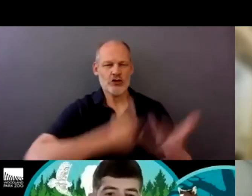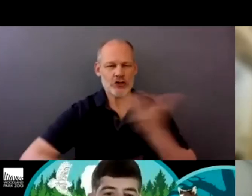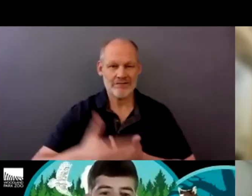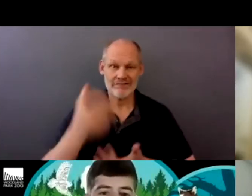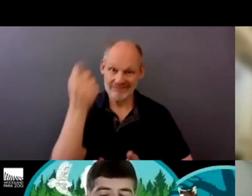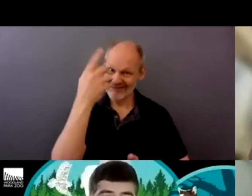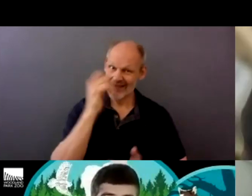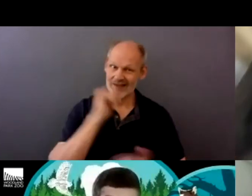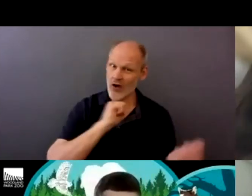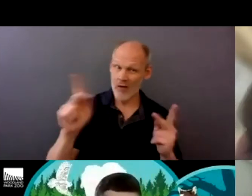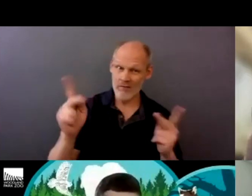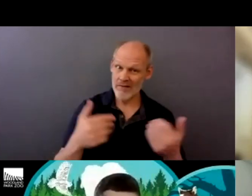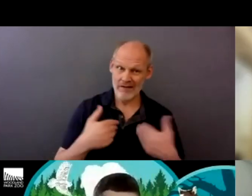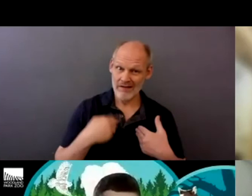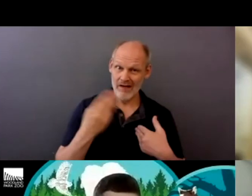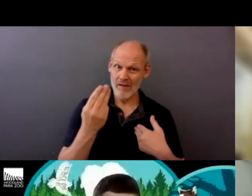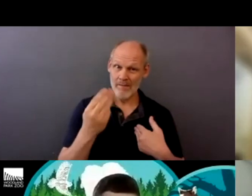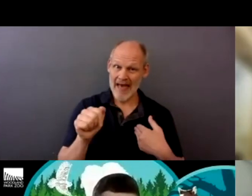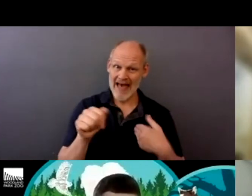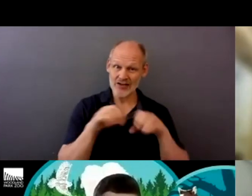Did any other panelist want to respond?